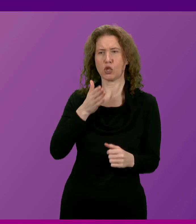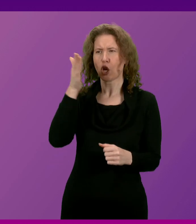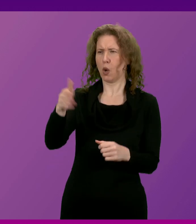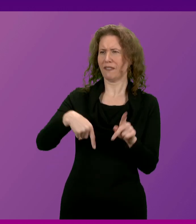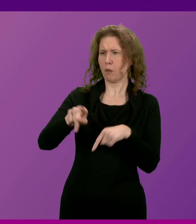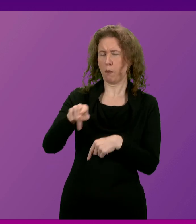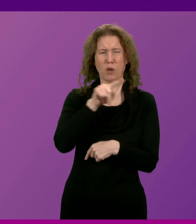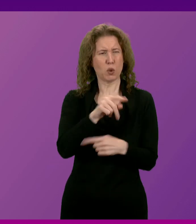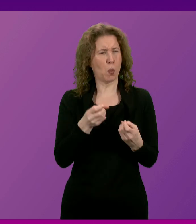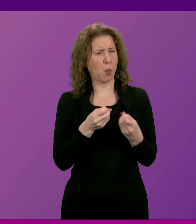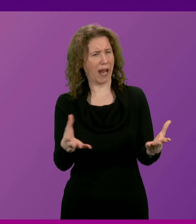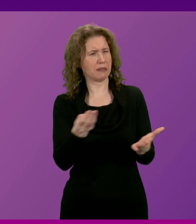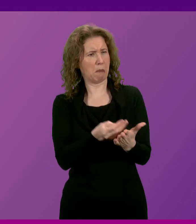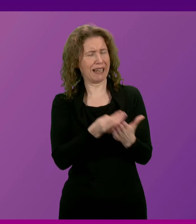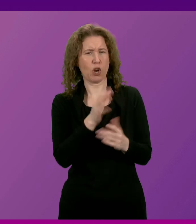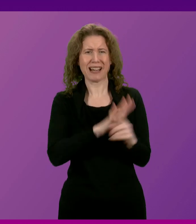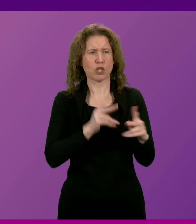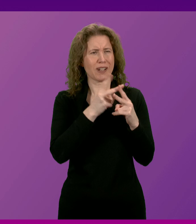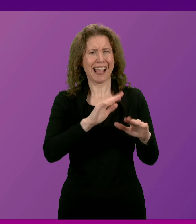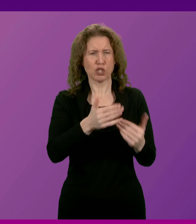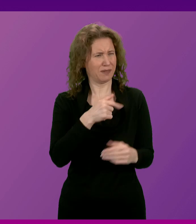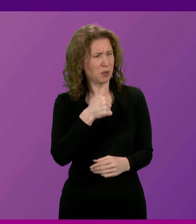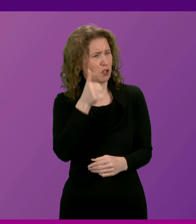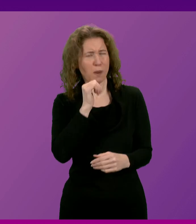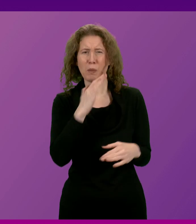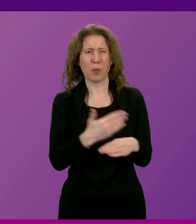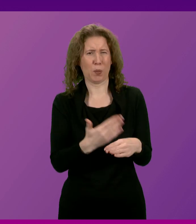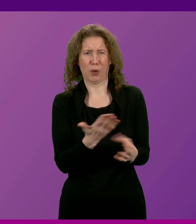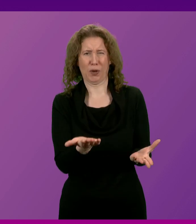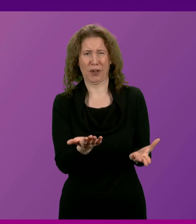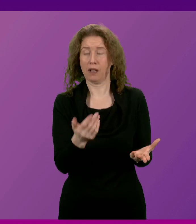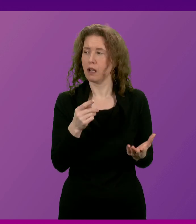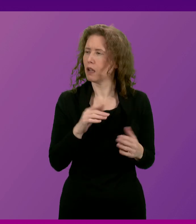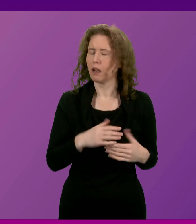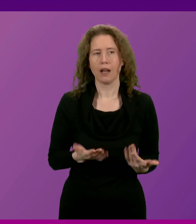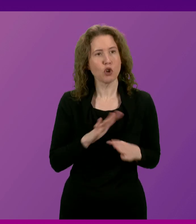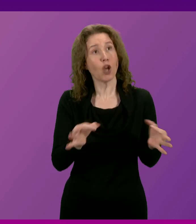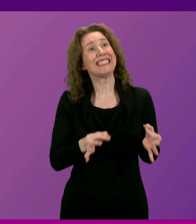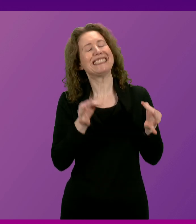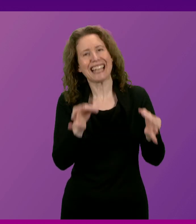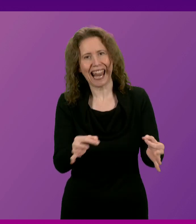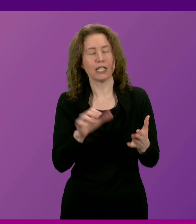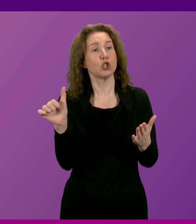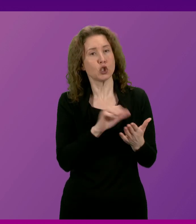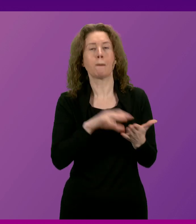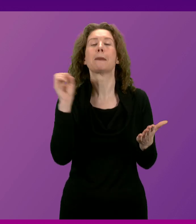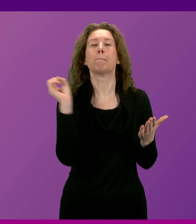service that everybody knows is not going to work. It should not just be delayed—it should be binned.